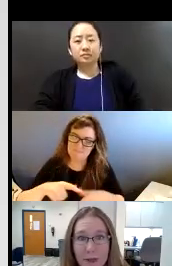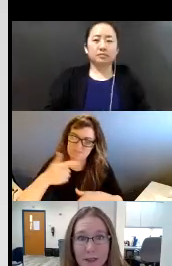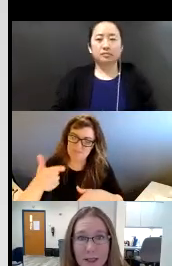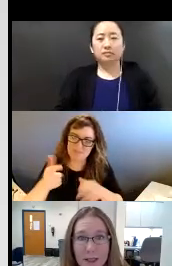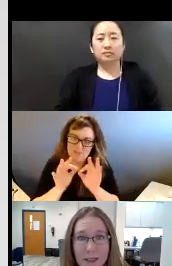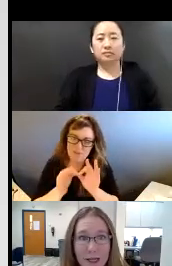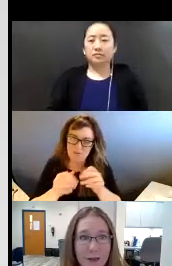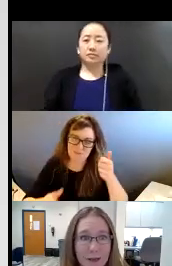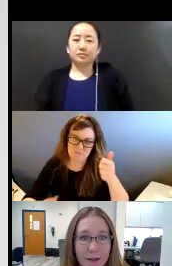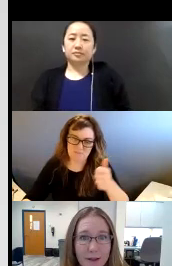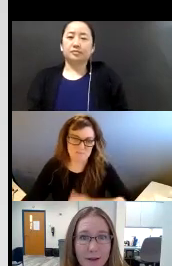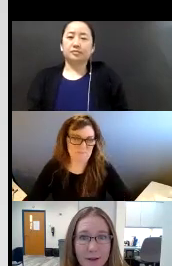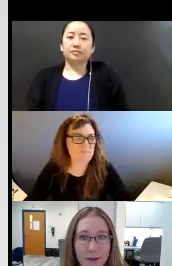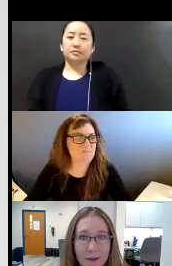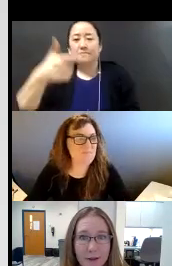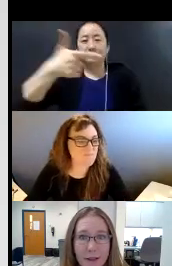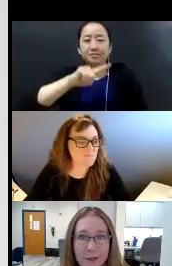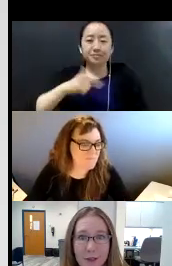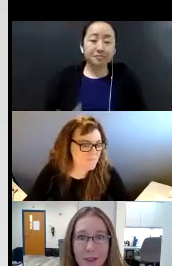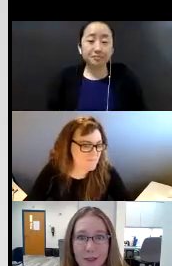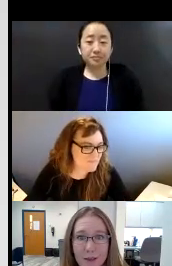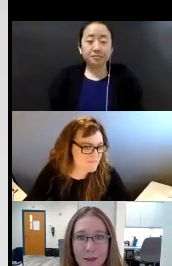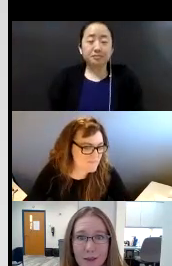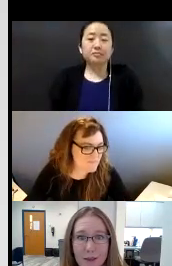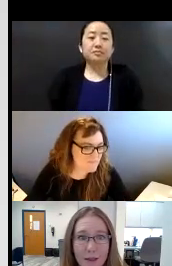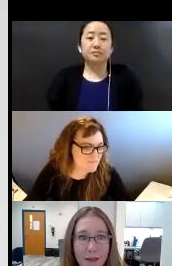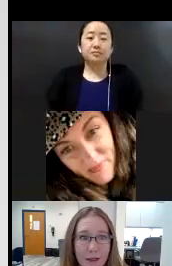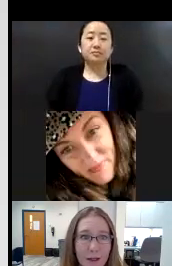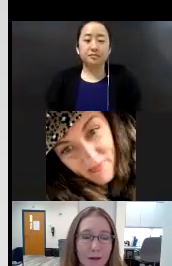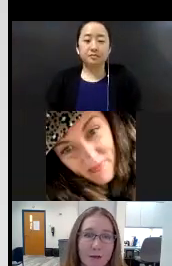YOU CAN ADVANCE THAT SLIDE THERE. THANKS, KRISTEN.